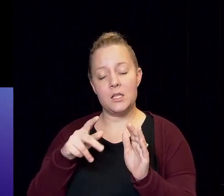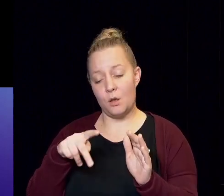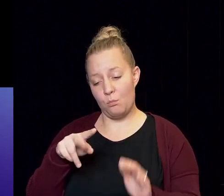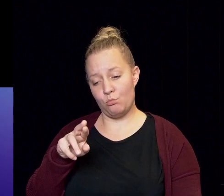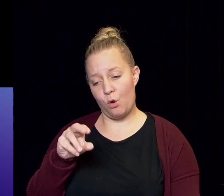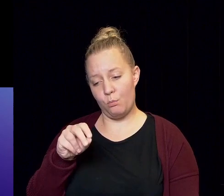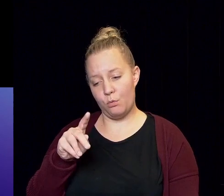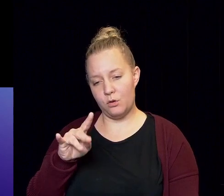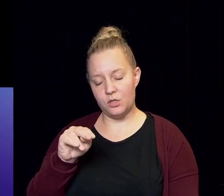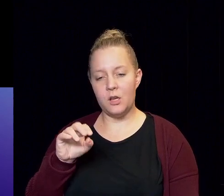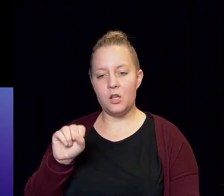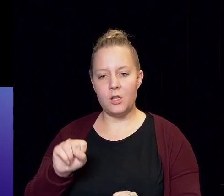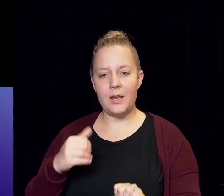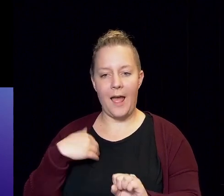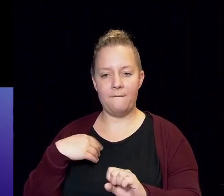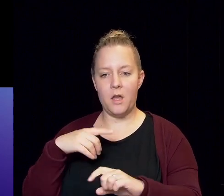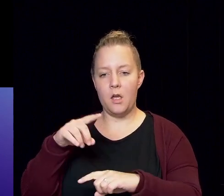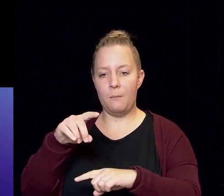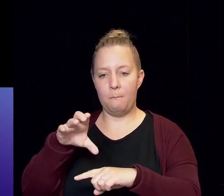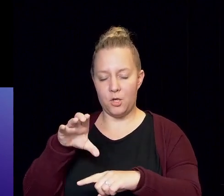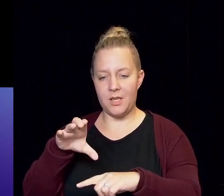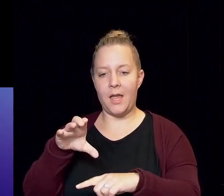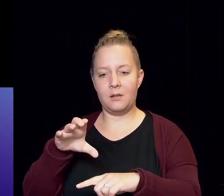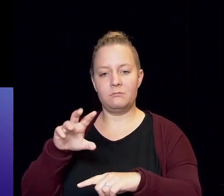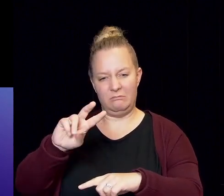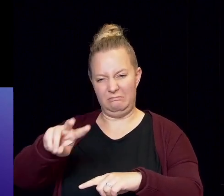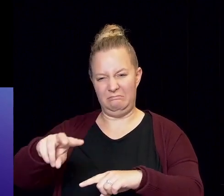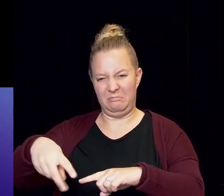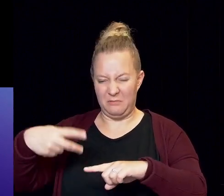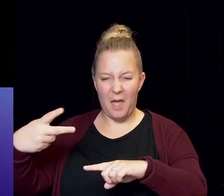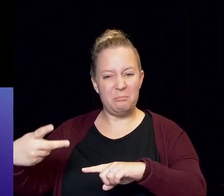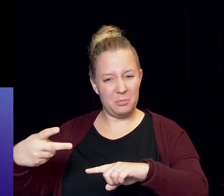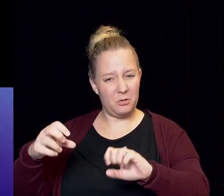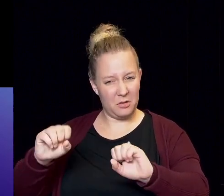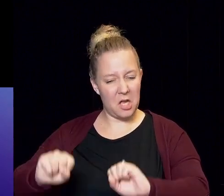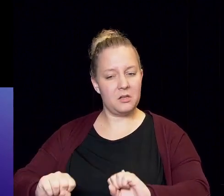percent over 100 equals the part over the whole. But, this just kind of keeps it so that you can